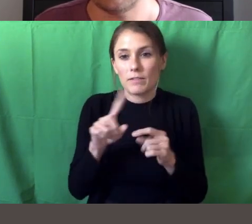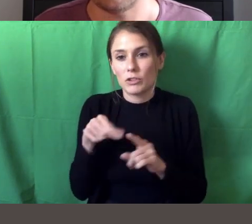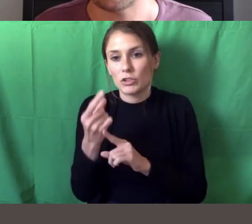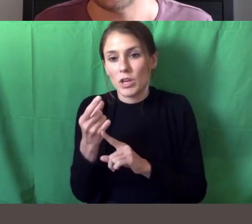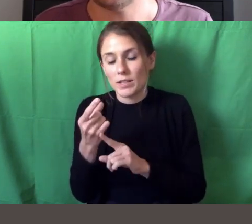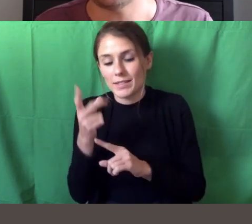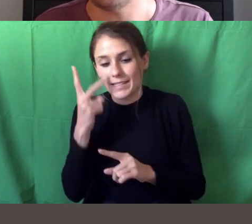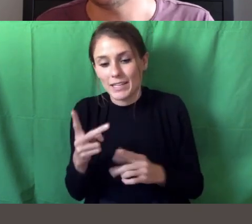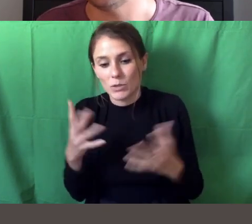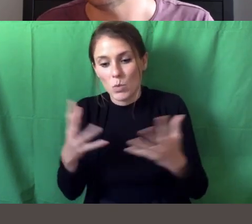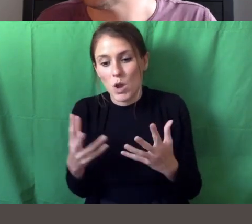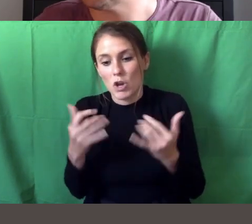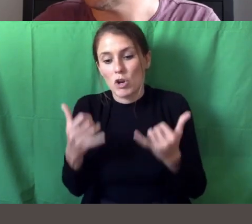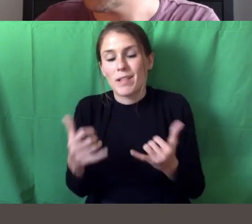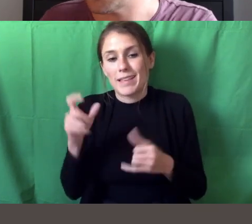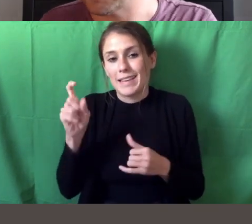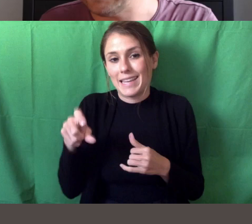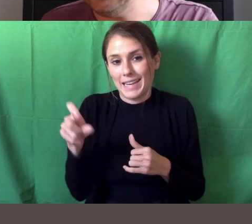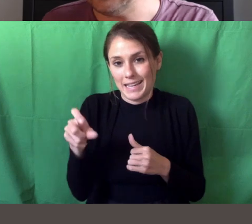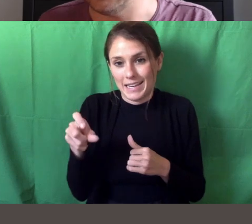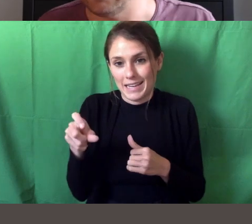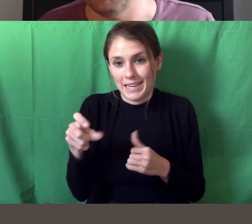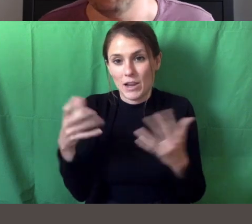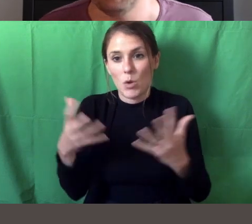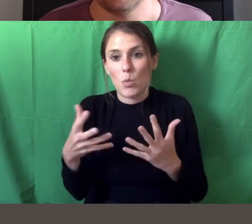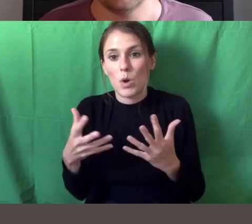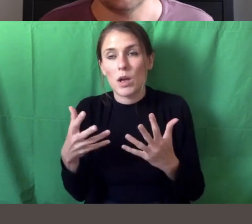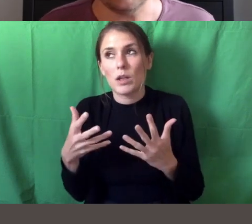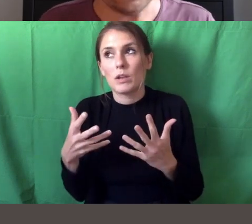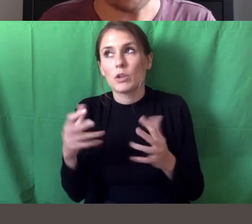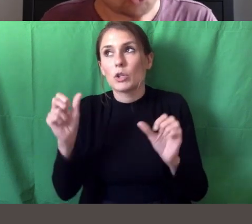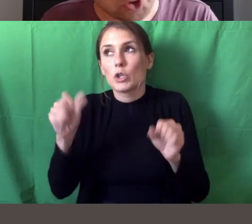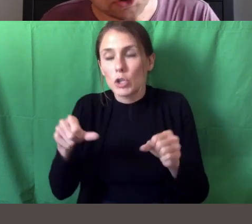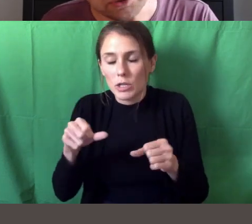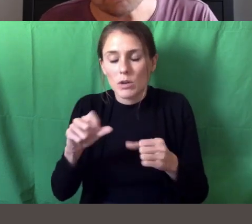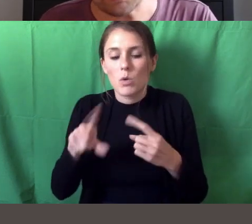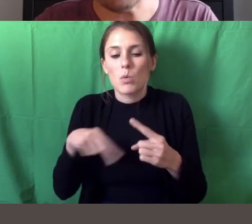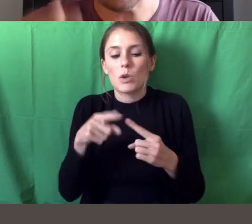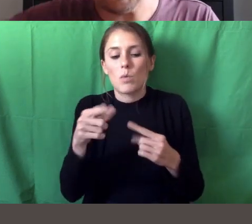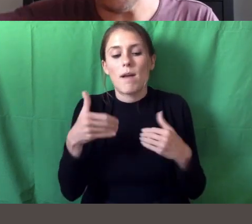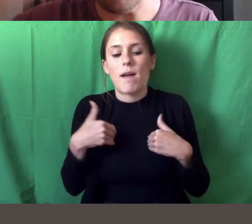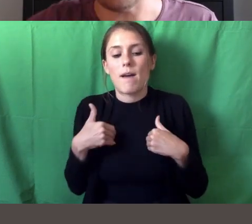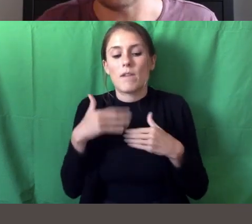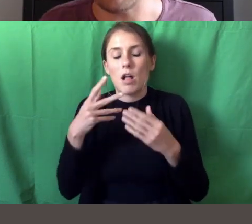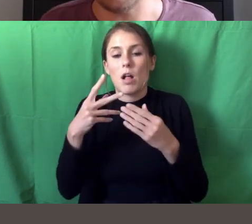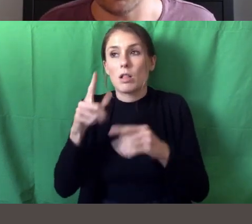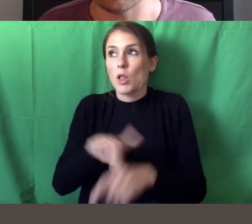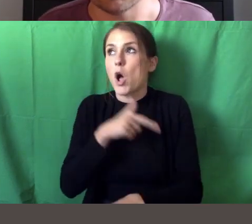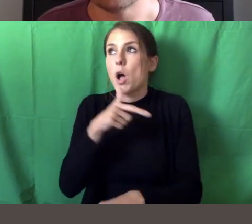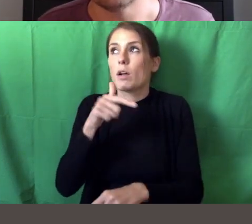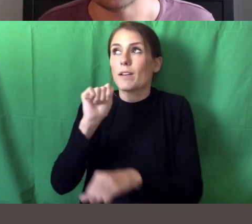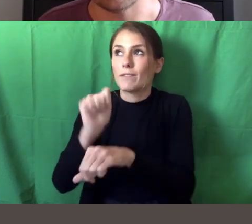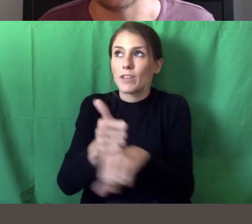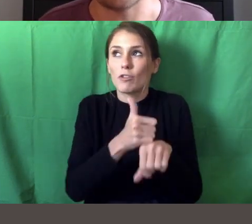eagerly at startup instead of just evaluating what is currently needed. And that could, when